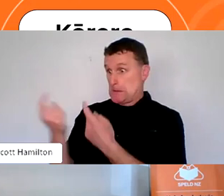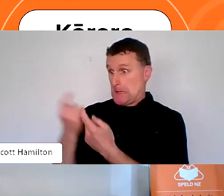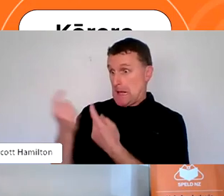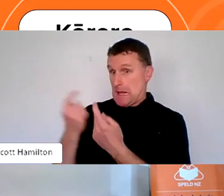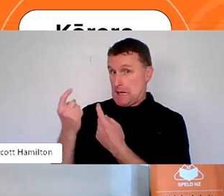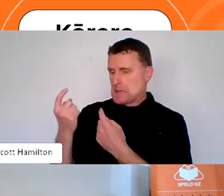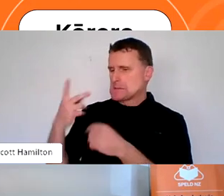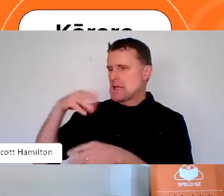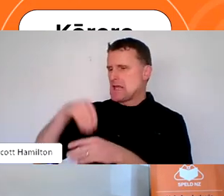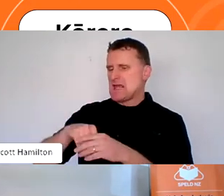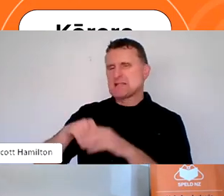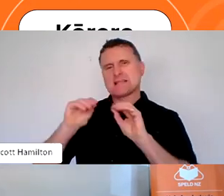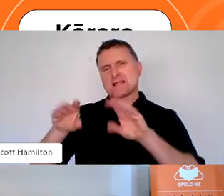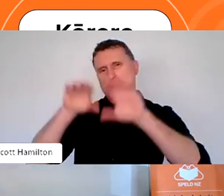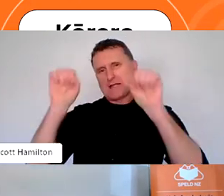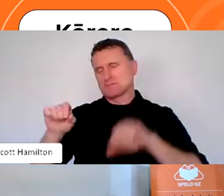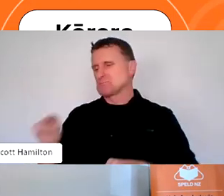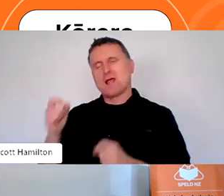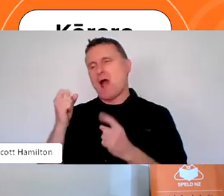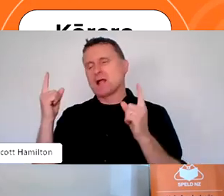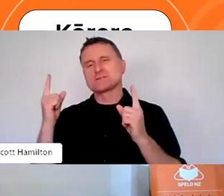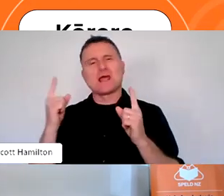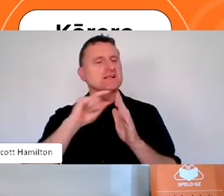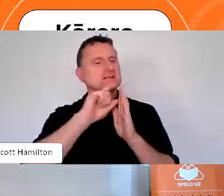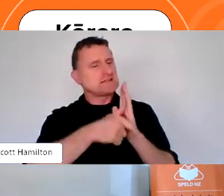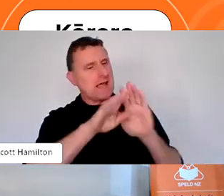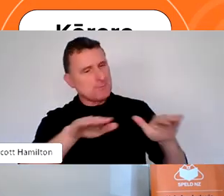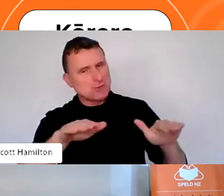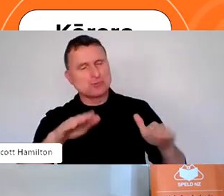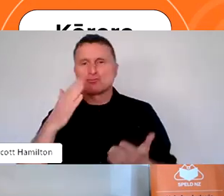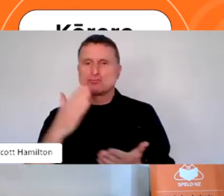rights of persons with disabilities, and understanding how that looks